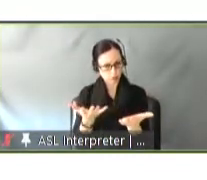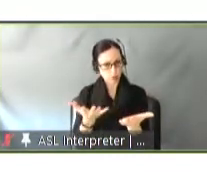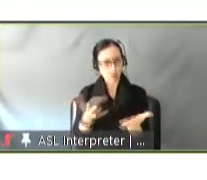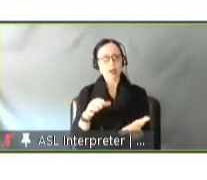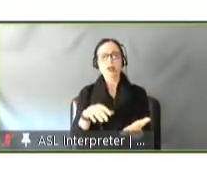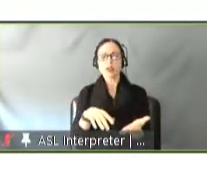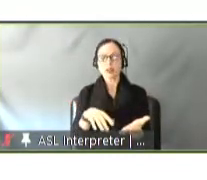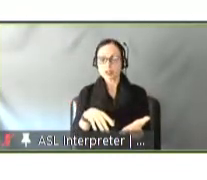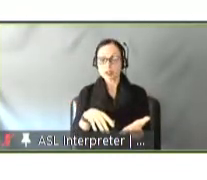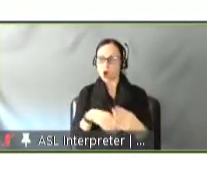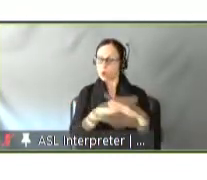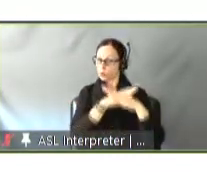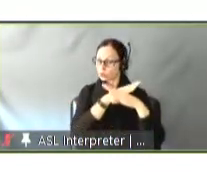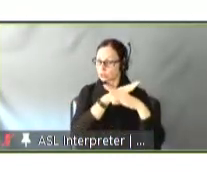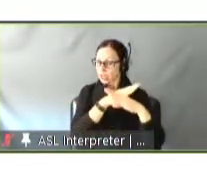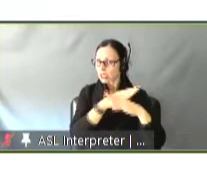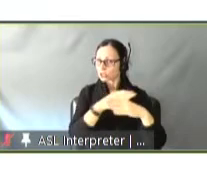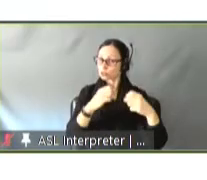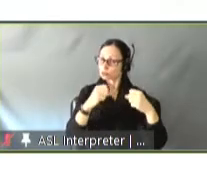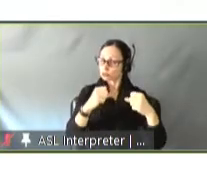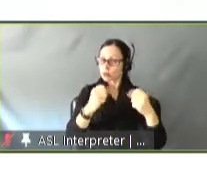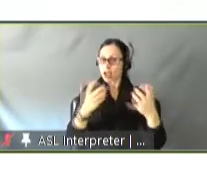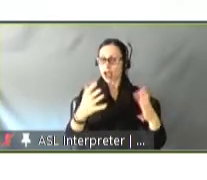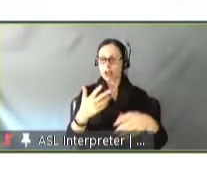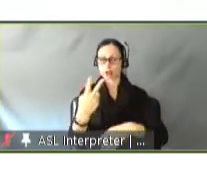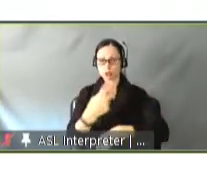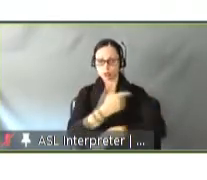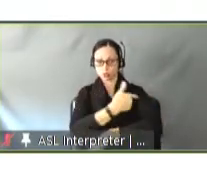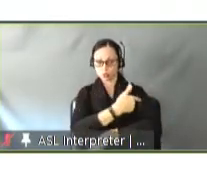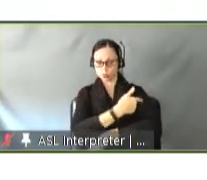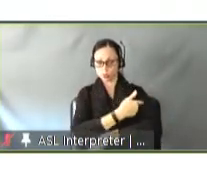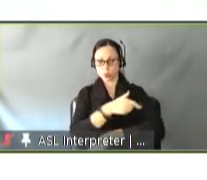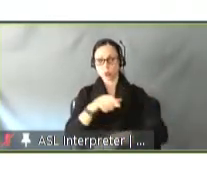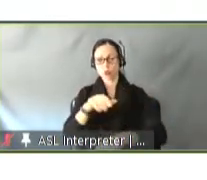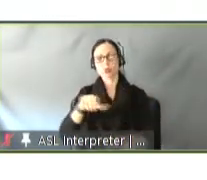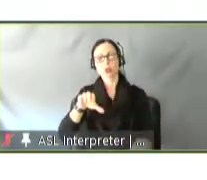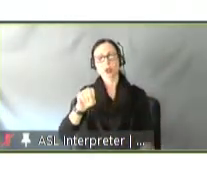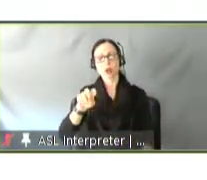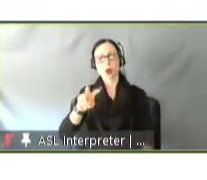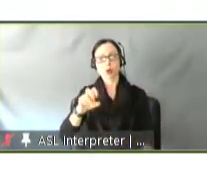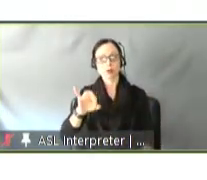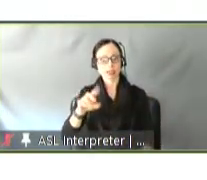of protection following just two doses of the COVID-19 vaccine. And this is again in